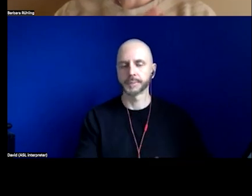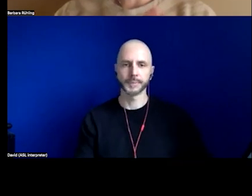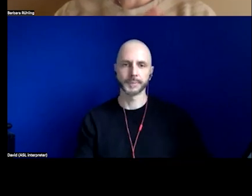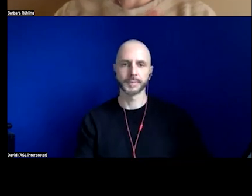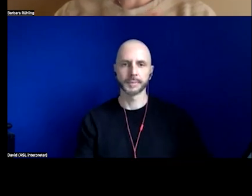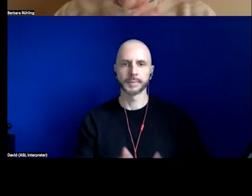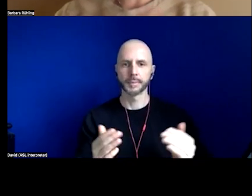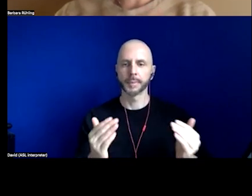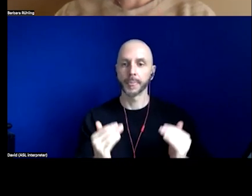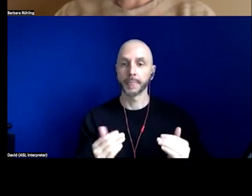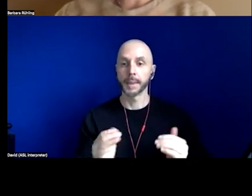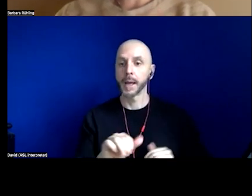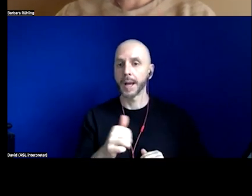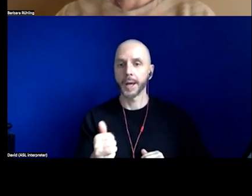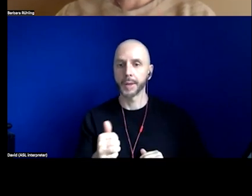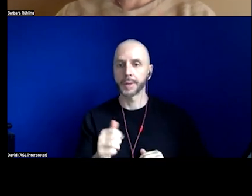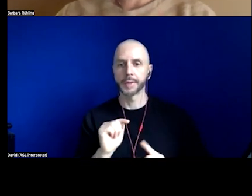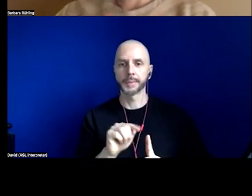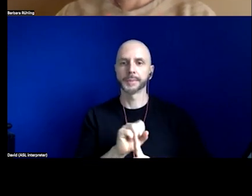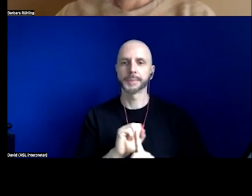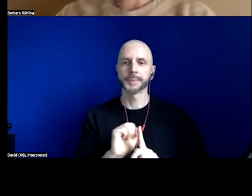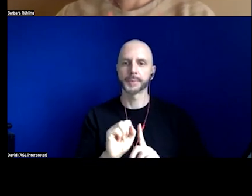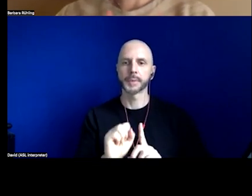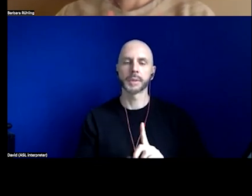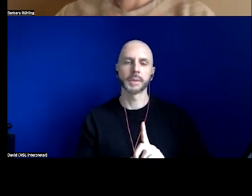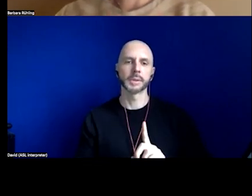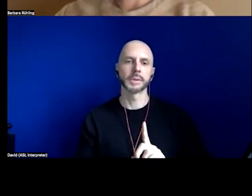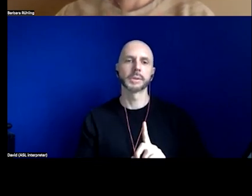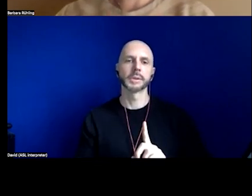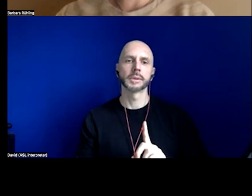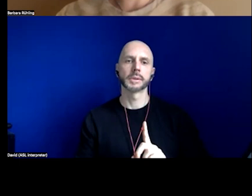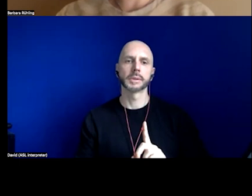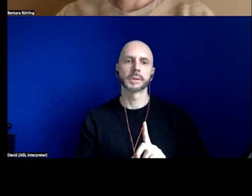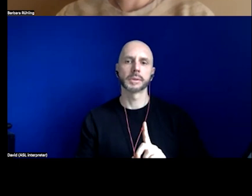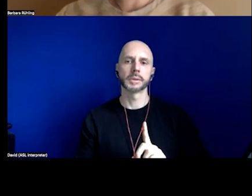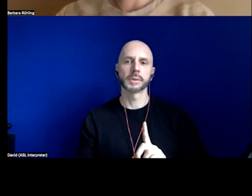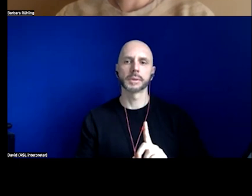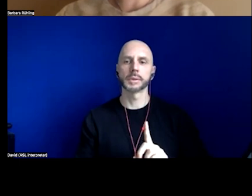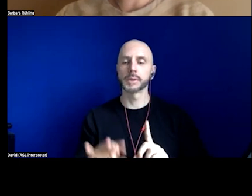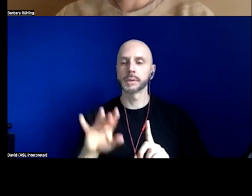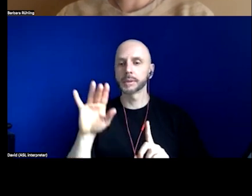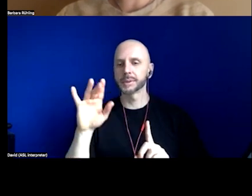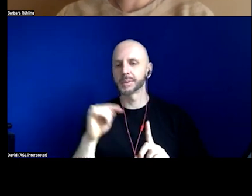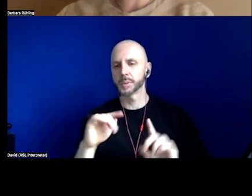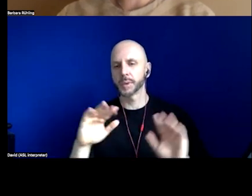applying style guides across the book, so things like tone, language, grammar, spelling,